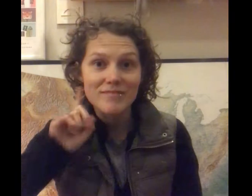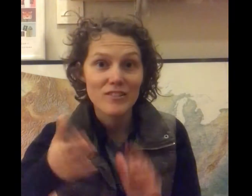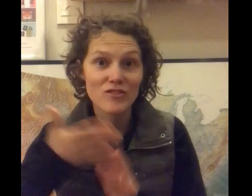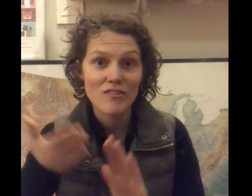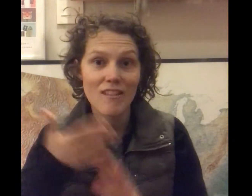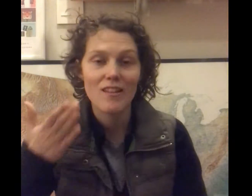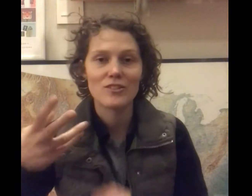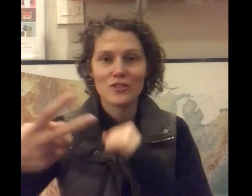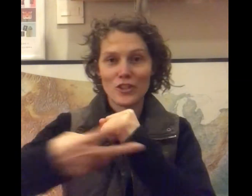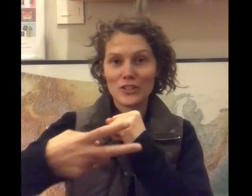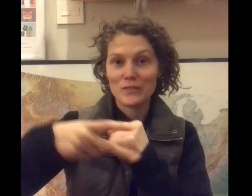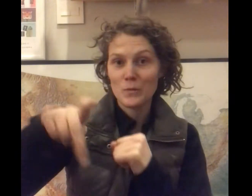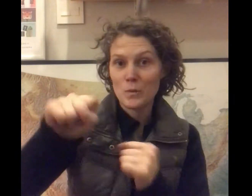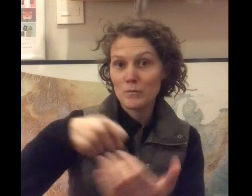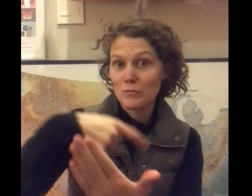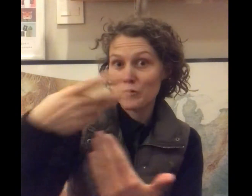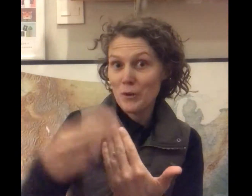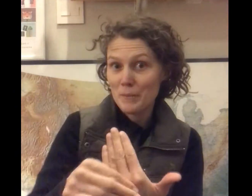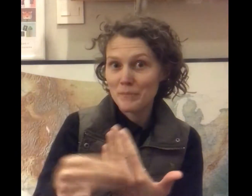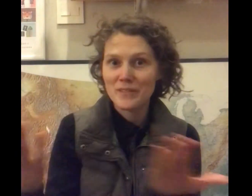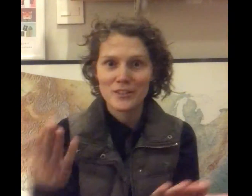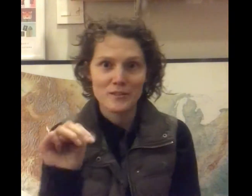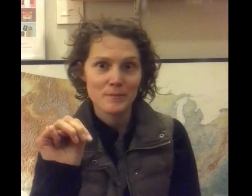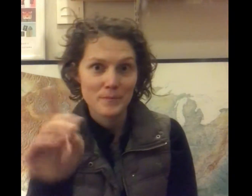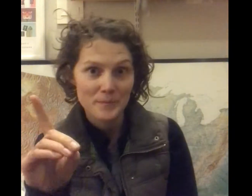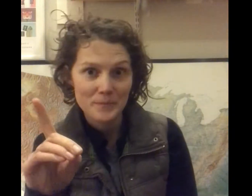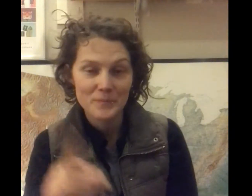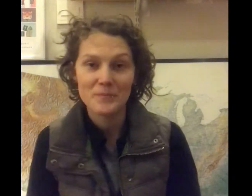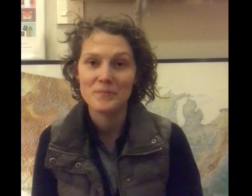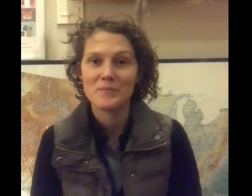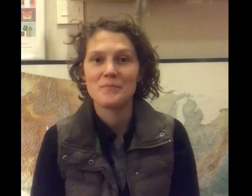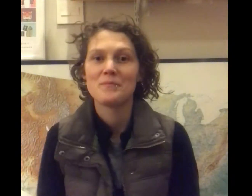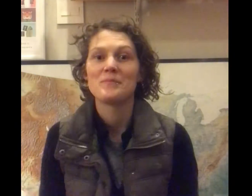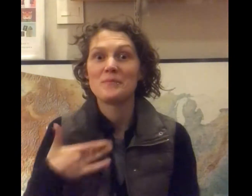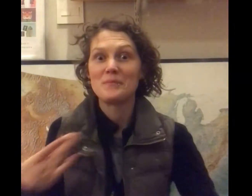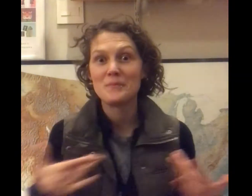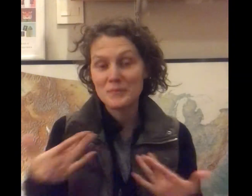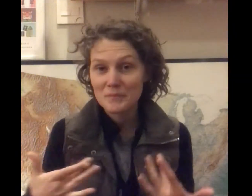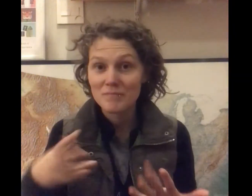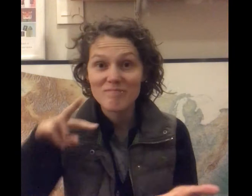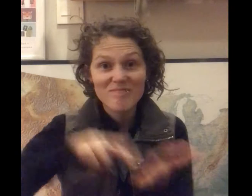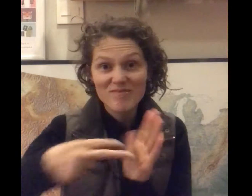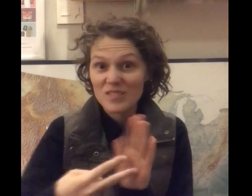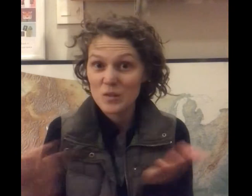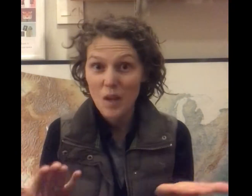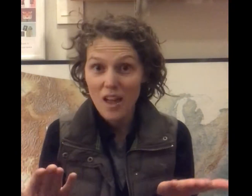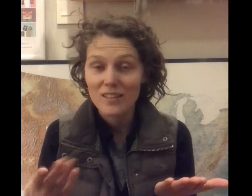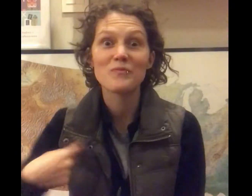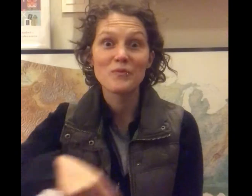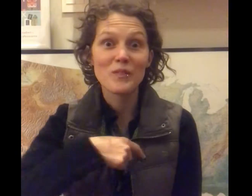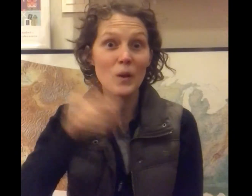Deaf run conservation corps program. Which will be based here in Maryland. We are also excited because this means